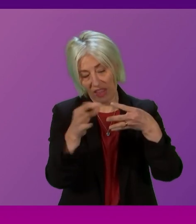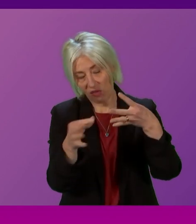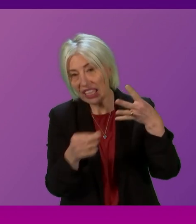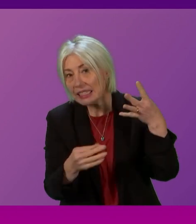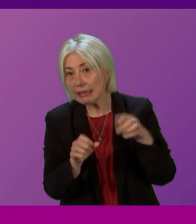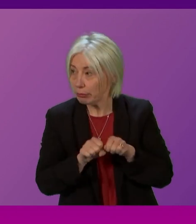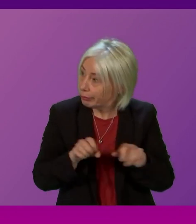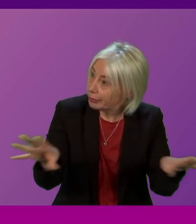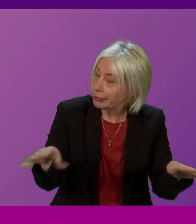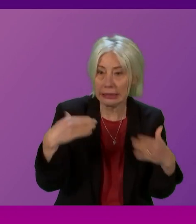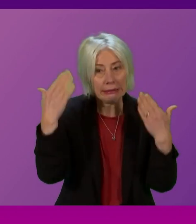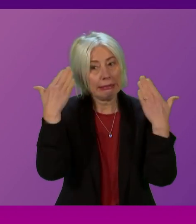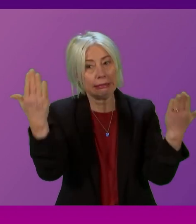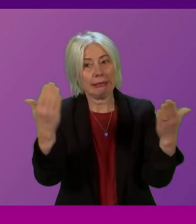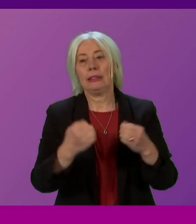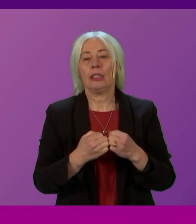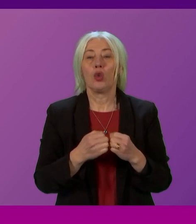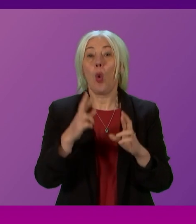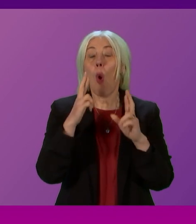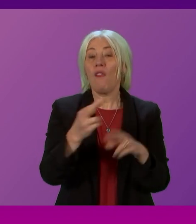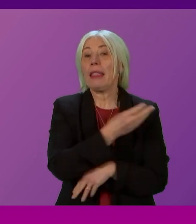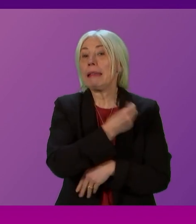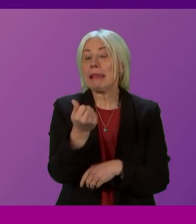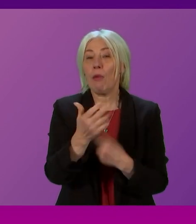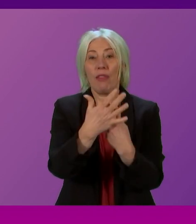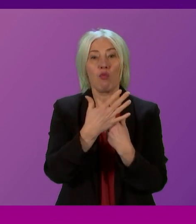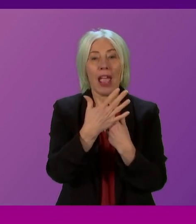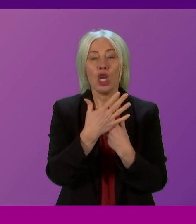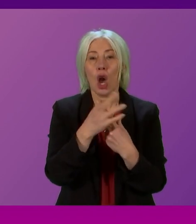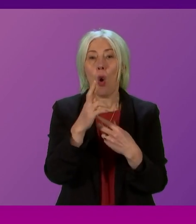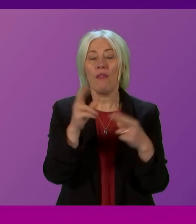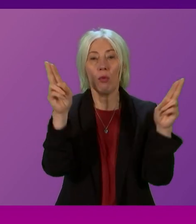are circulating. I hope that we will see some of that pressure abate, but that will still leave a challenging